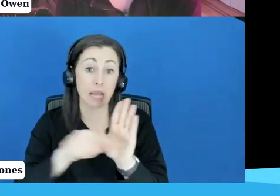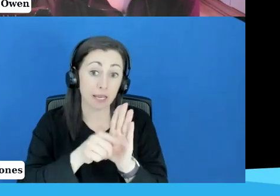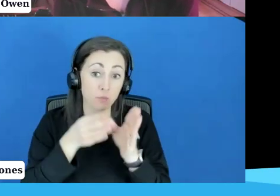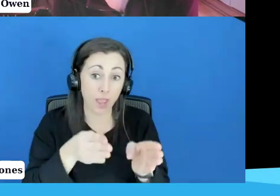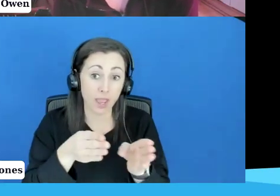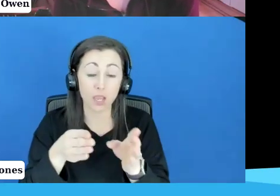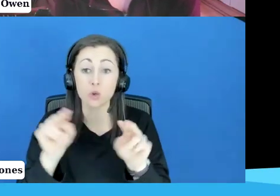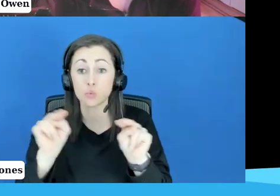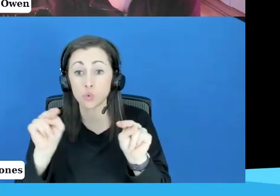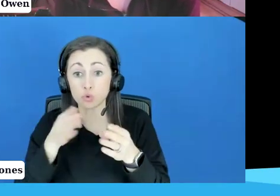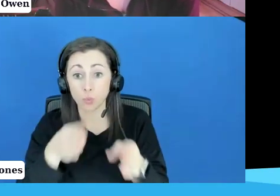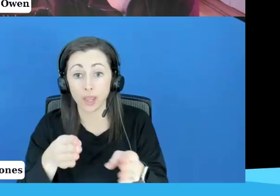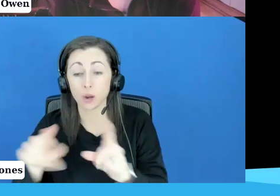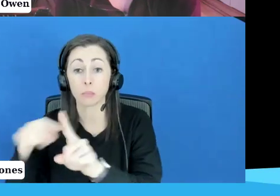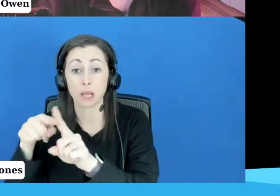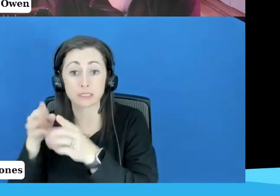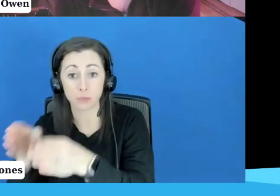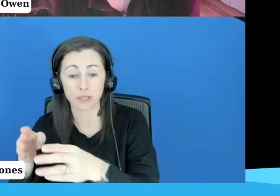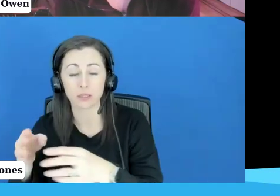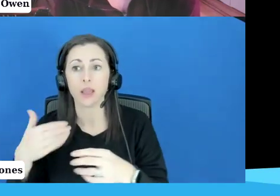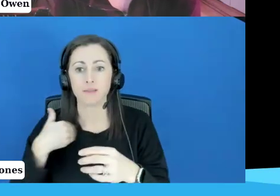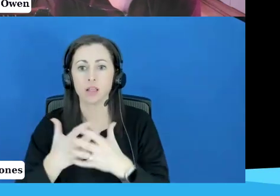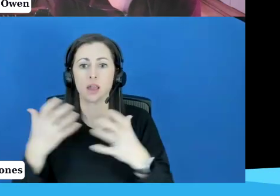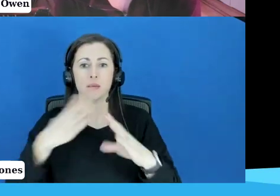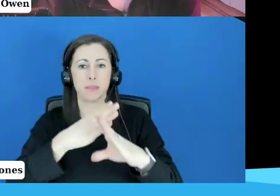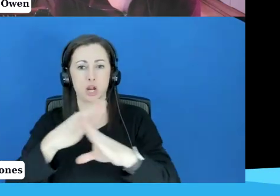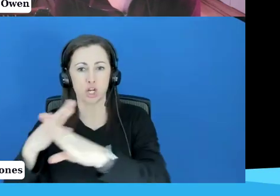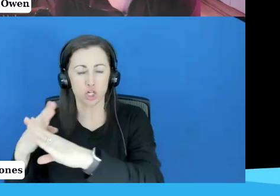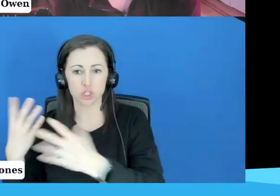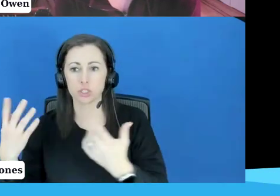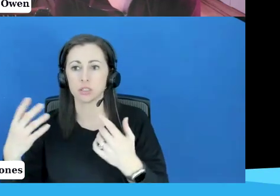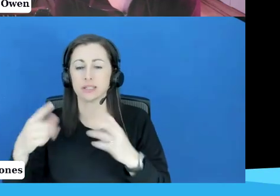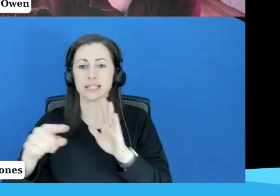Given a lot of barriers, social attitudes, and stigma, and lack of resources, et cetera,